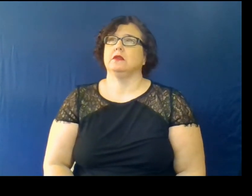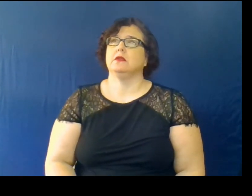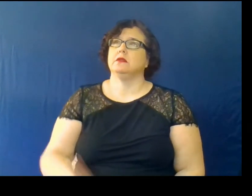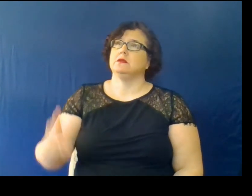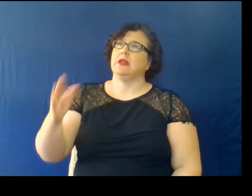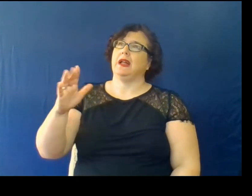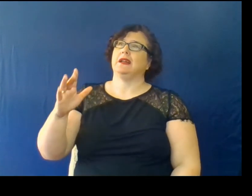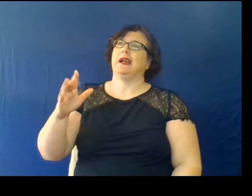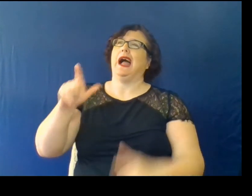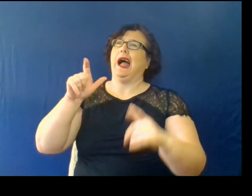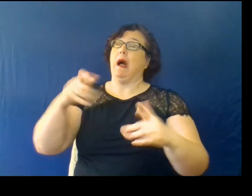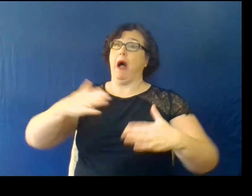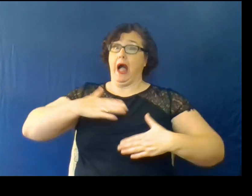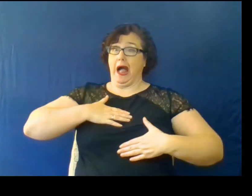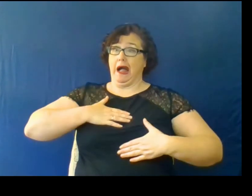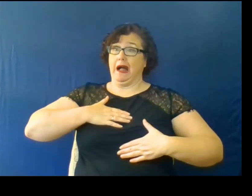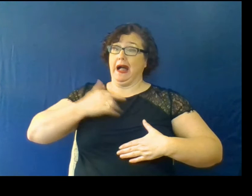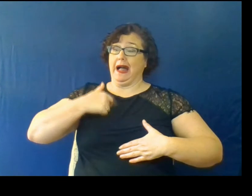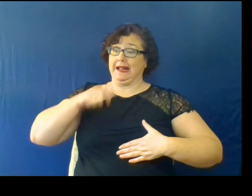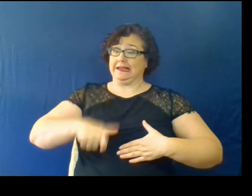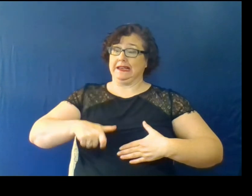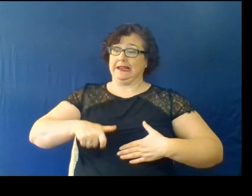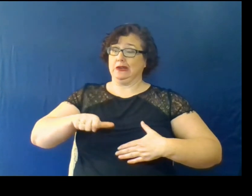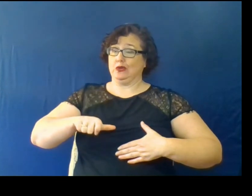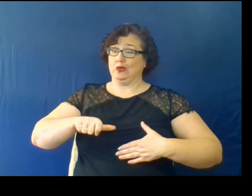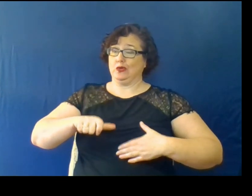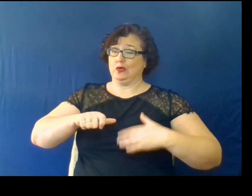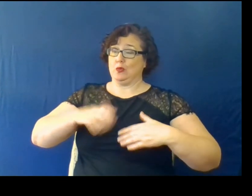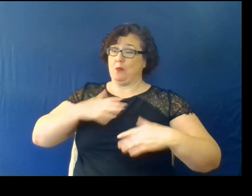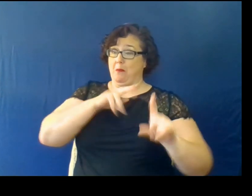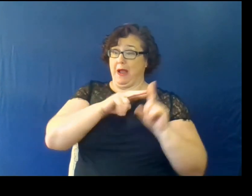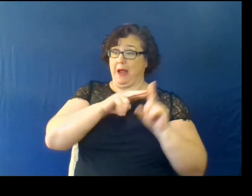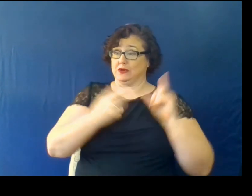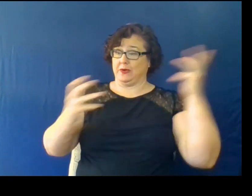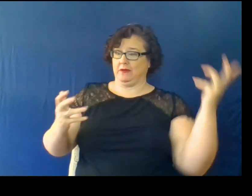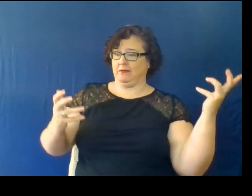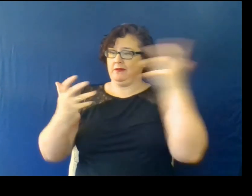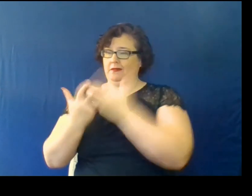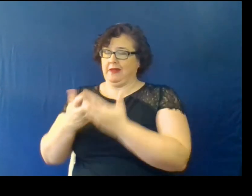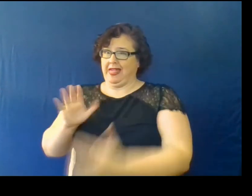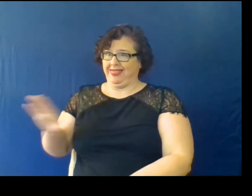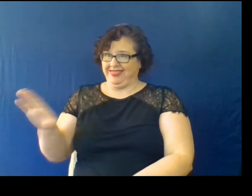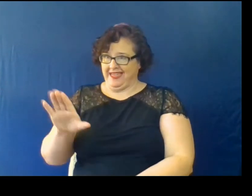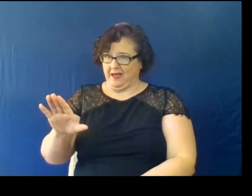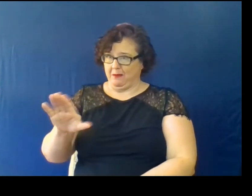I need to make sure they understand it's not just a Charlie issue. It's not just whoever